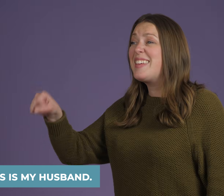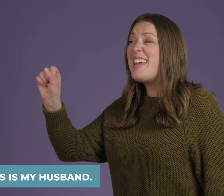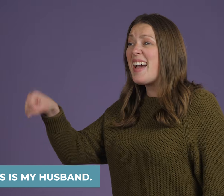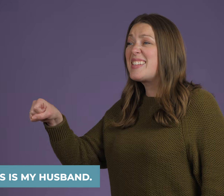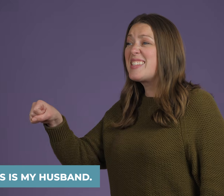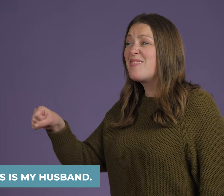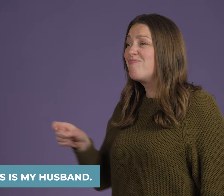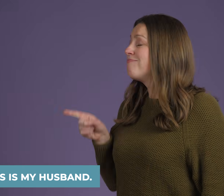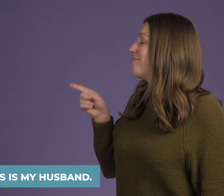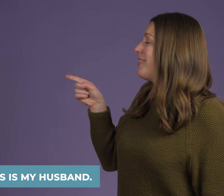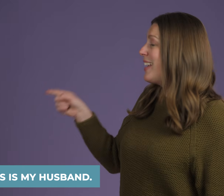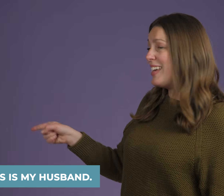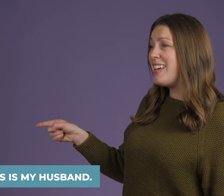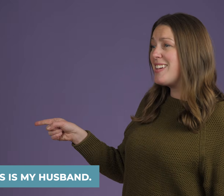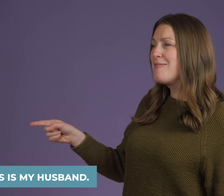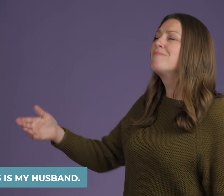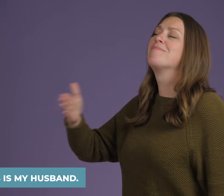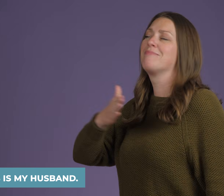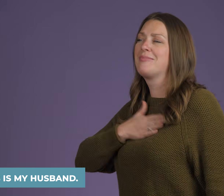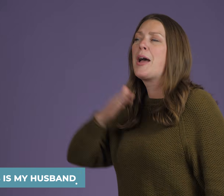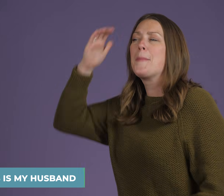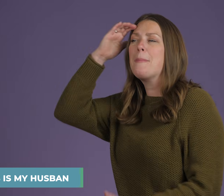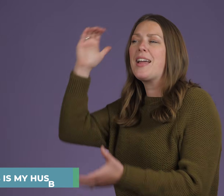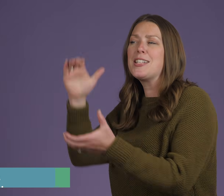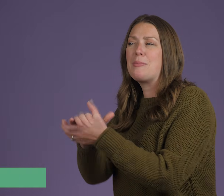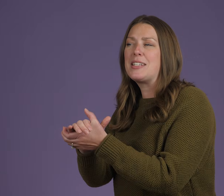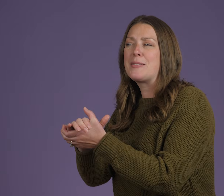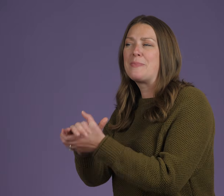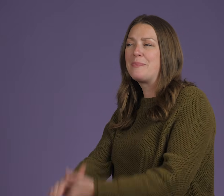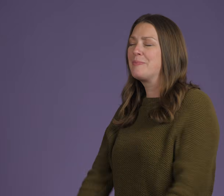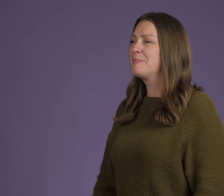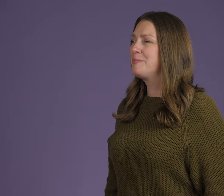YES. HE MY HUSBAND